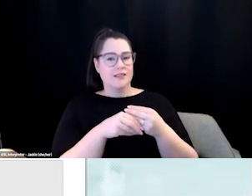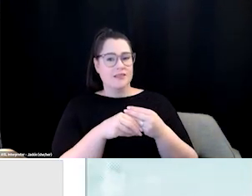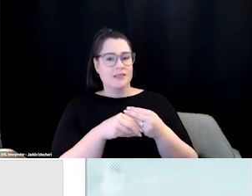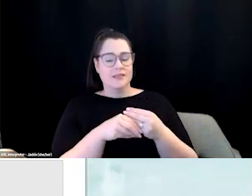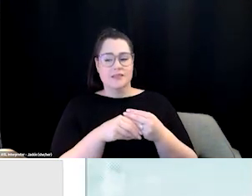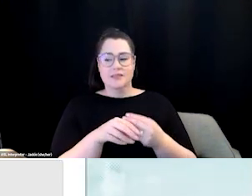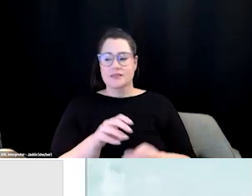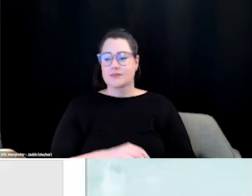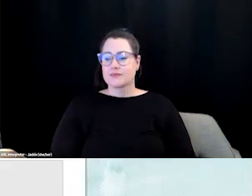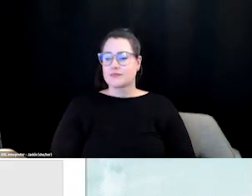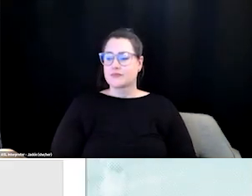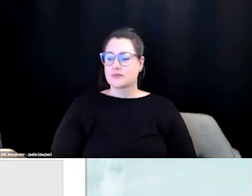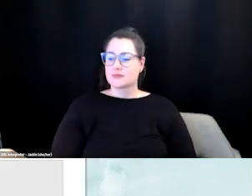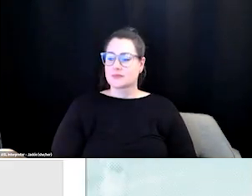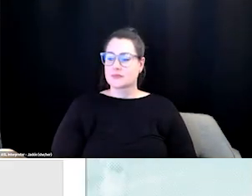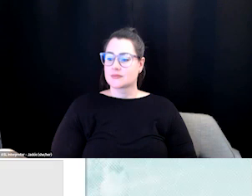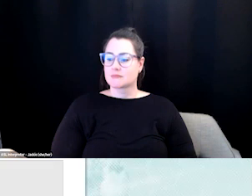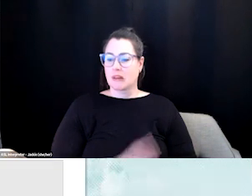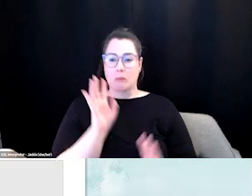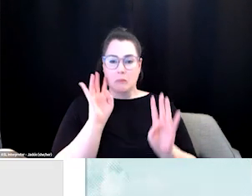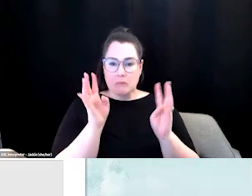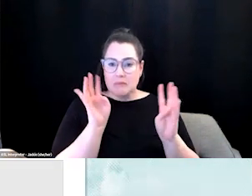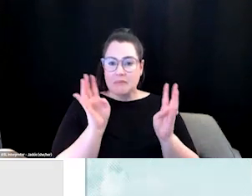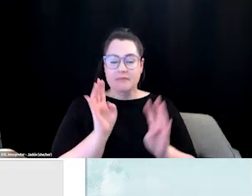All right, I'm going to go ahead and select a random program. Click Save.